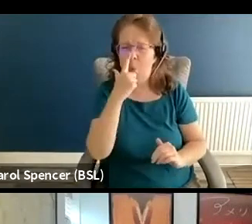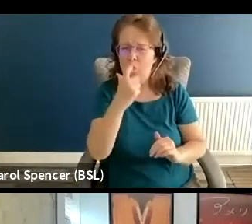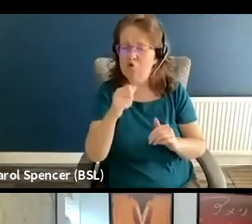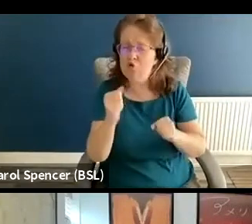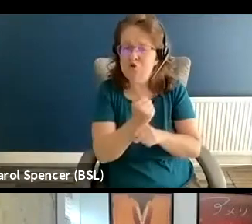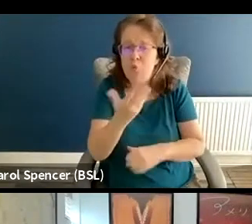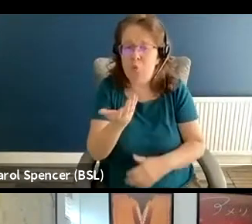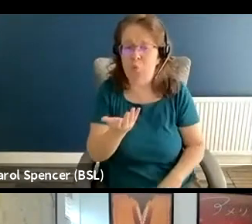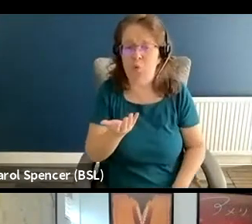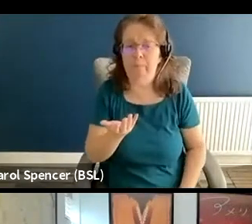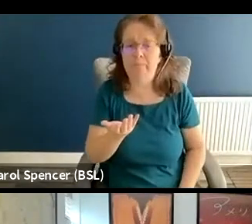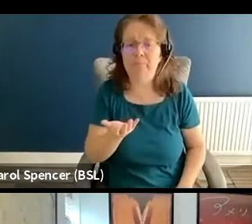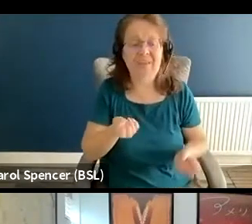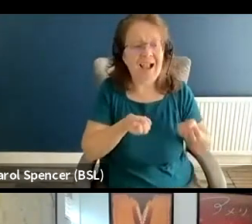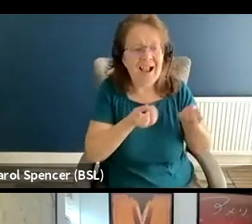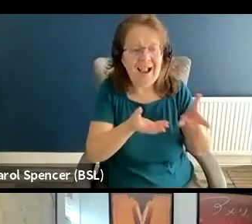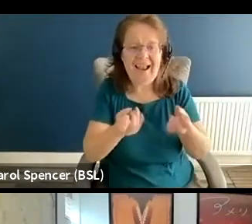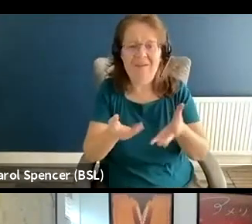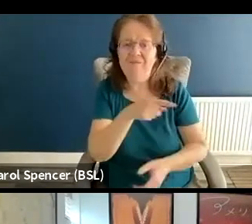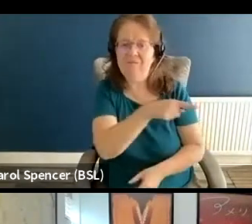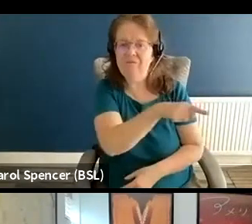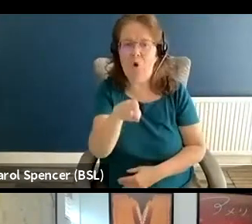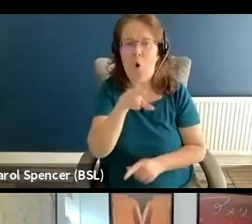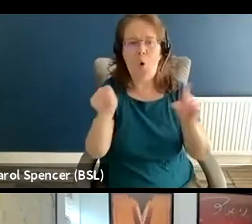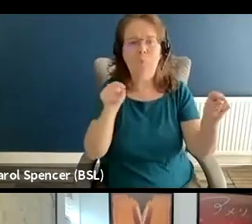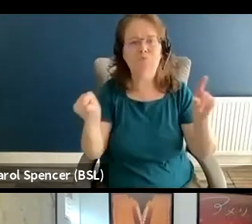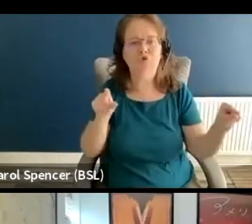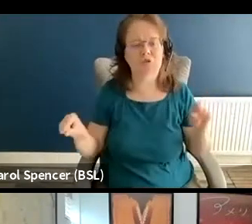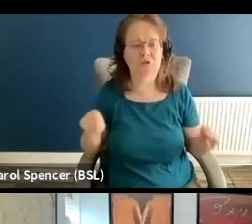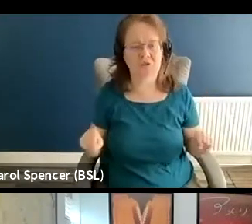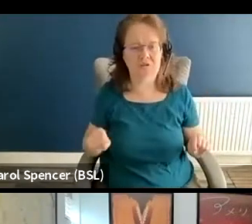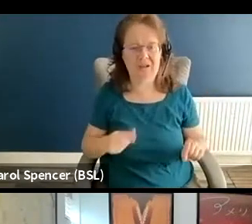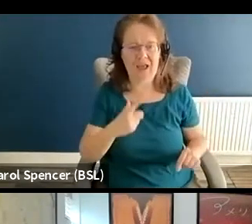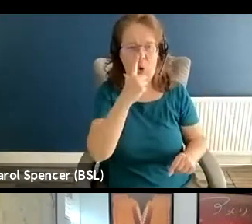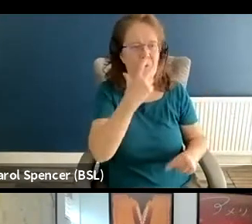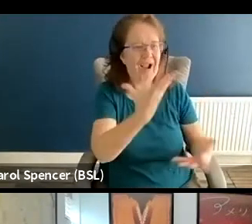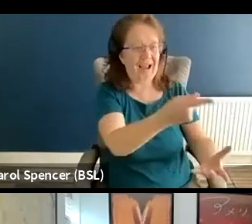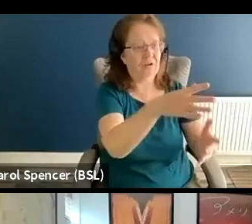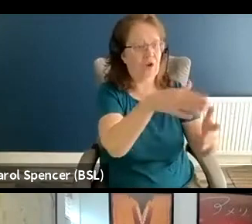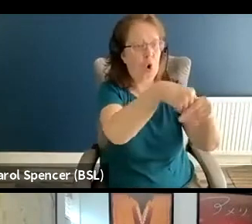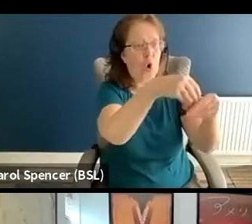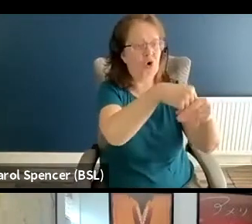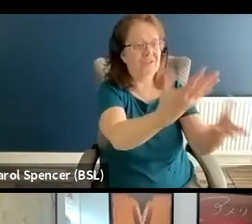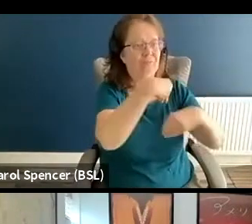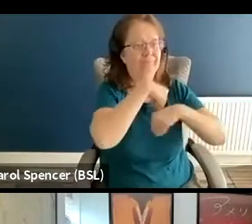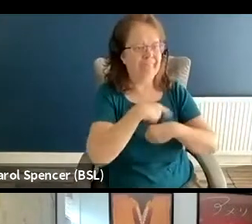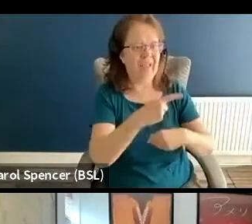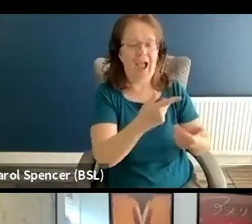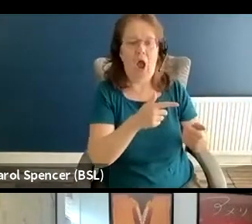and give the people that option to consume that content in the best way that works for them.